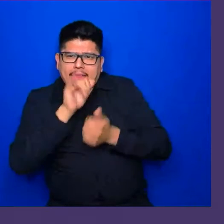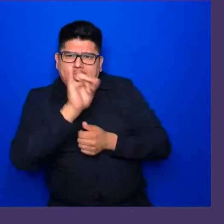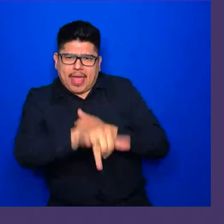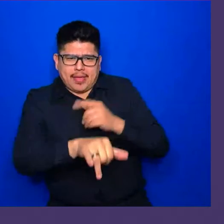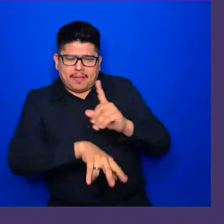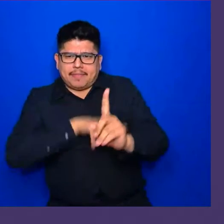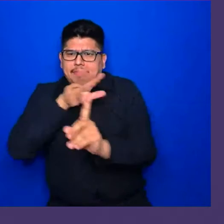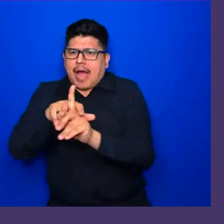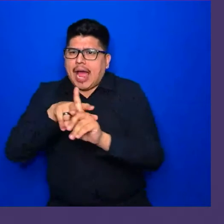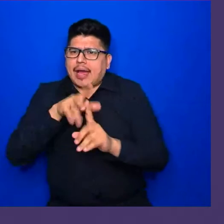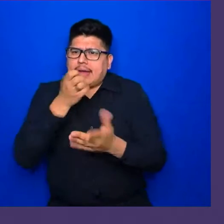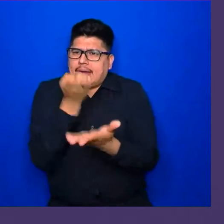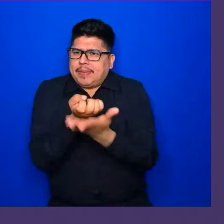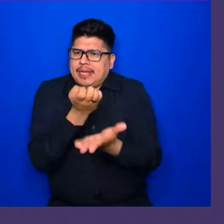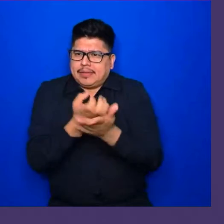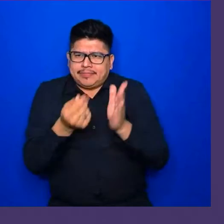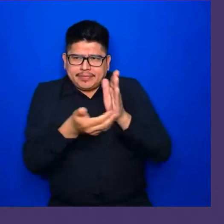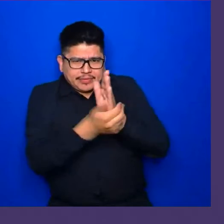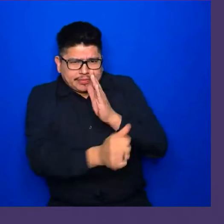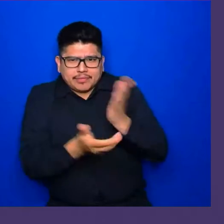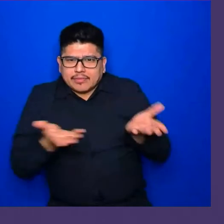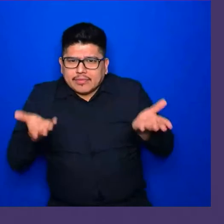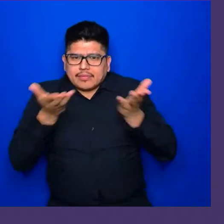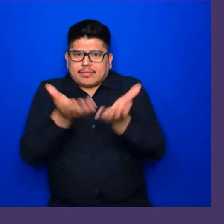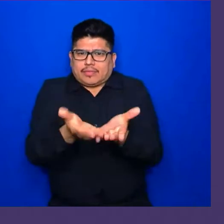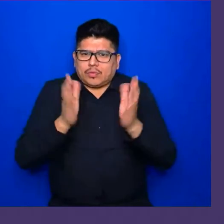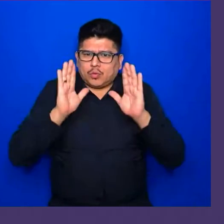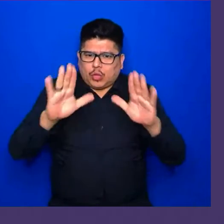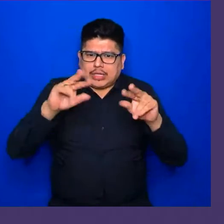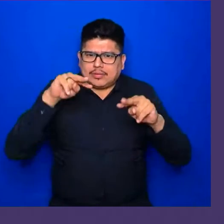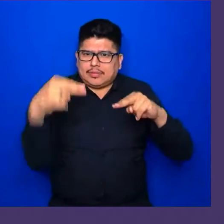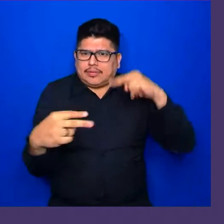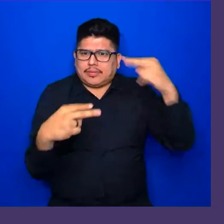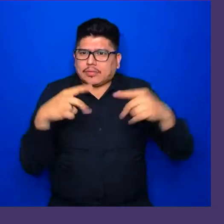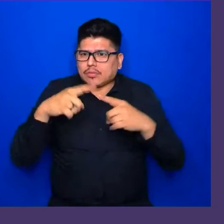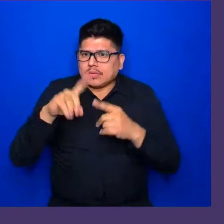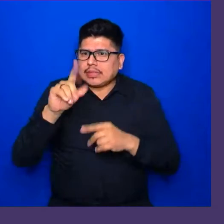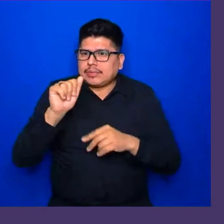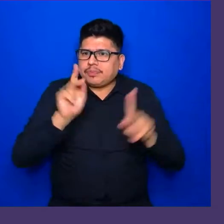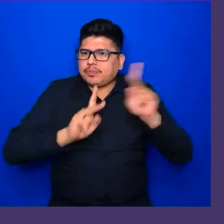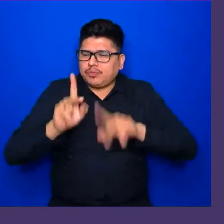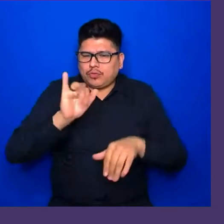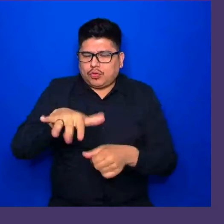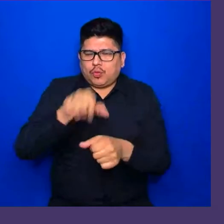great perspectives of disabled people to the workplace? Sara Minkara: I will say, when we look at